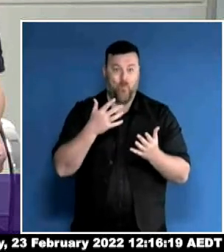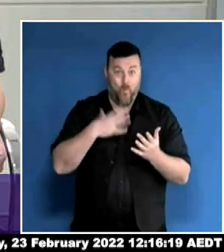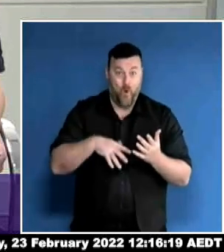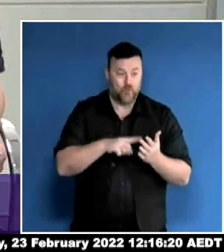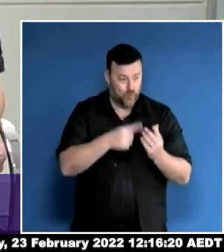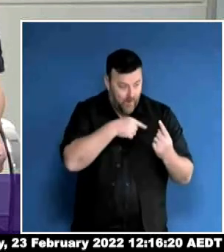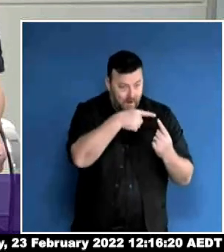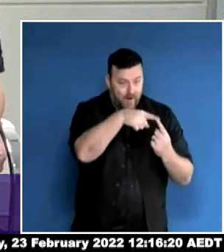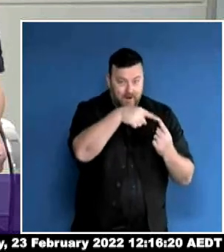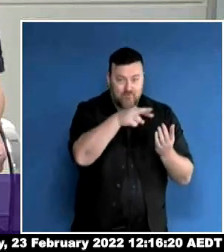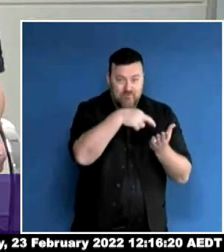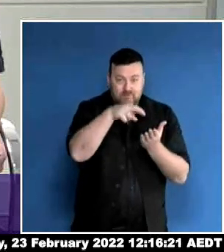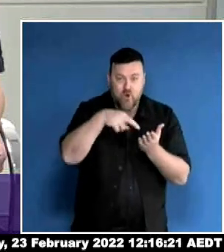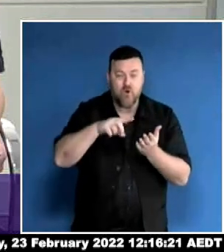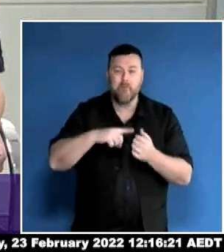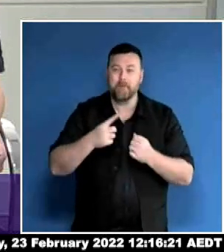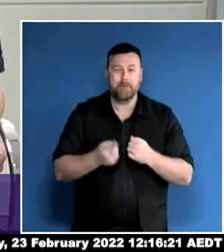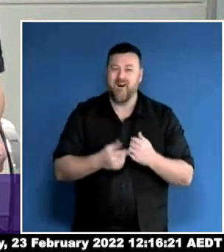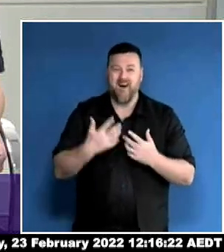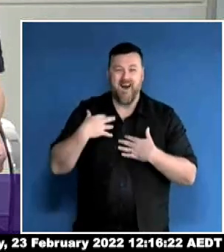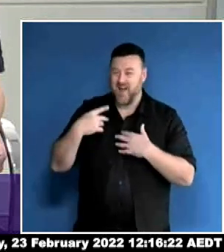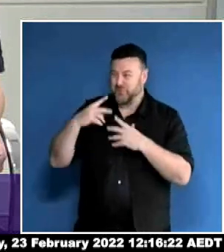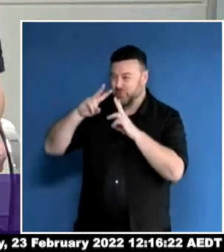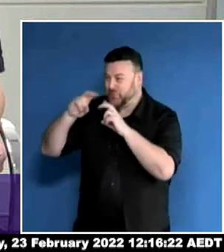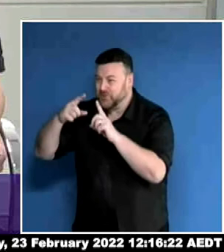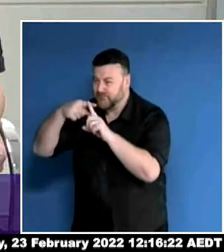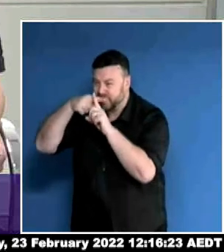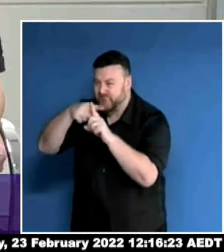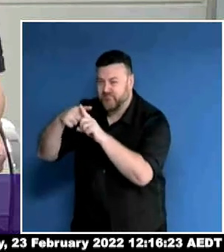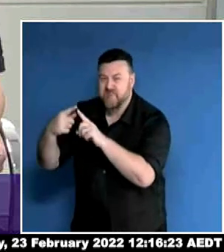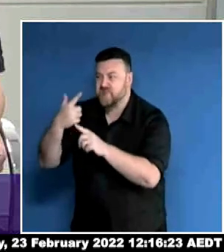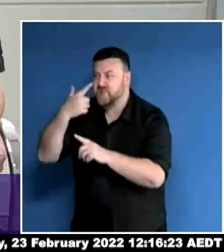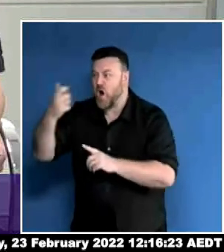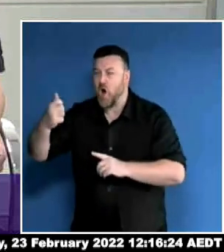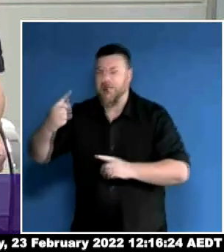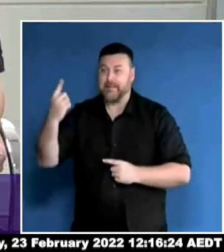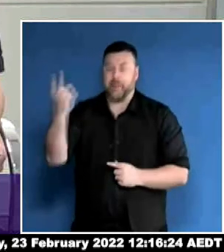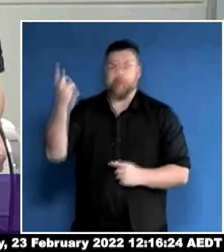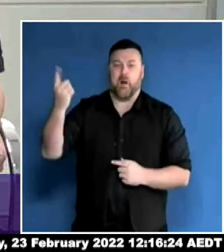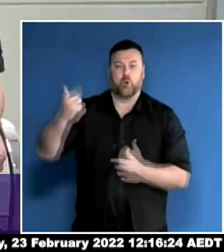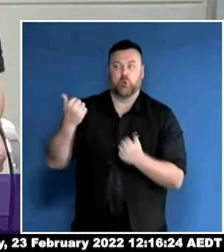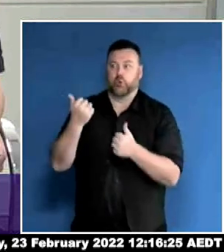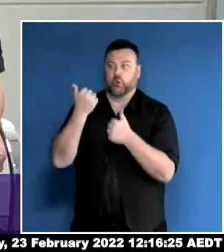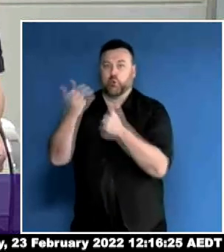And, in this case, this person, she was really good. She listened to the young person, she identified for herself - she had picked out